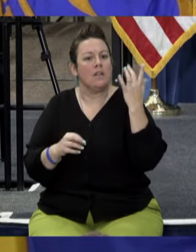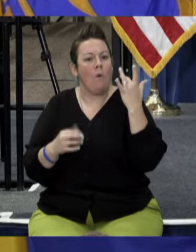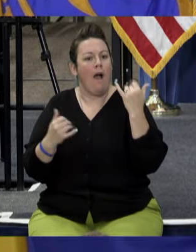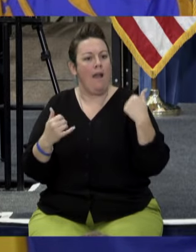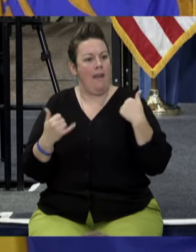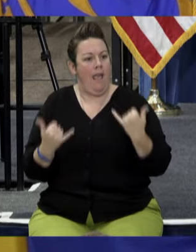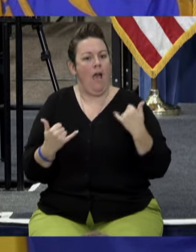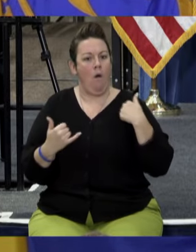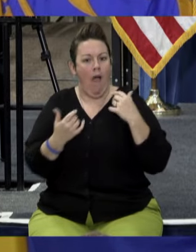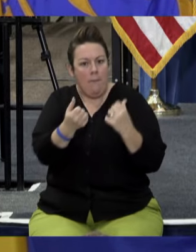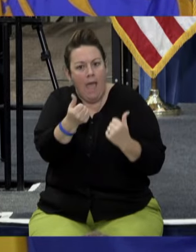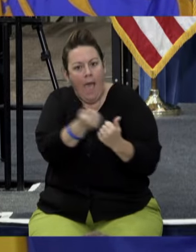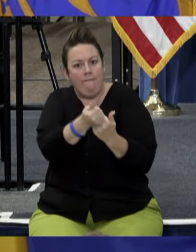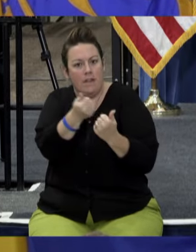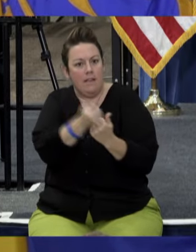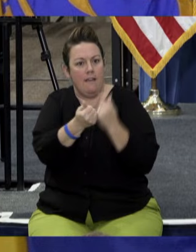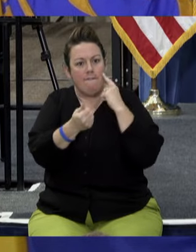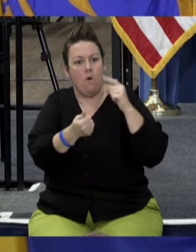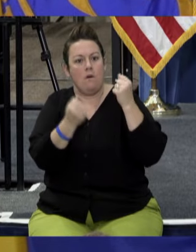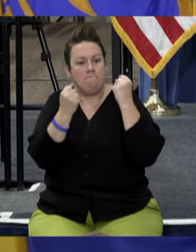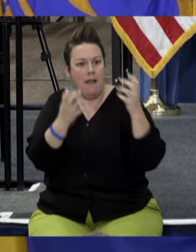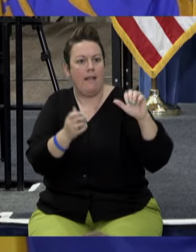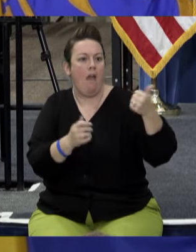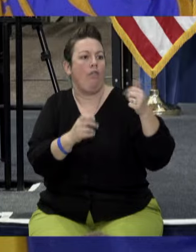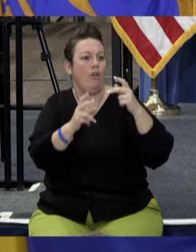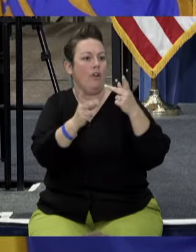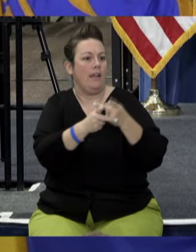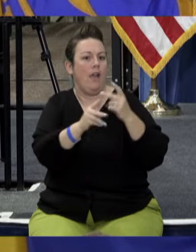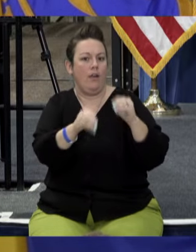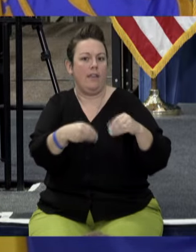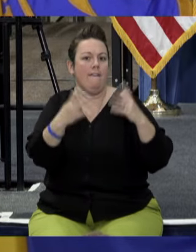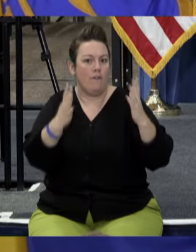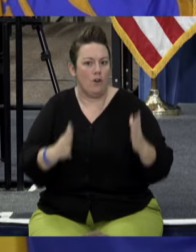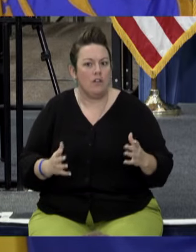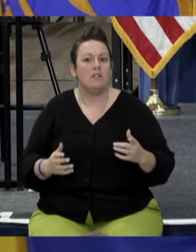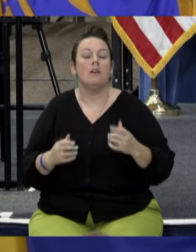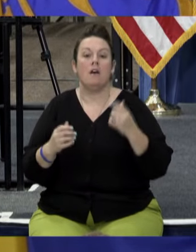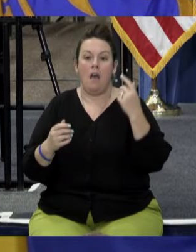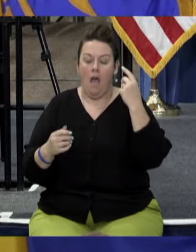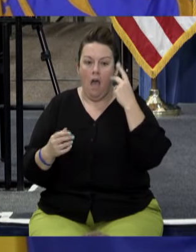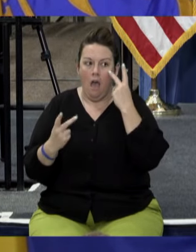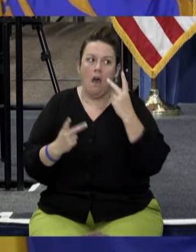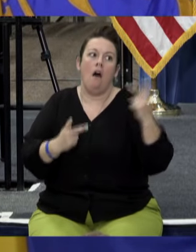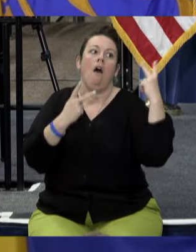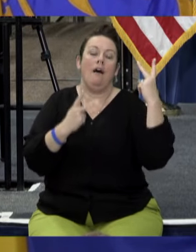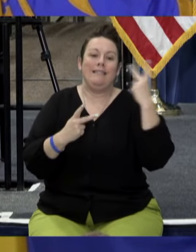I am committed for helping those coming on the journey behind me and also thinking ahead for